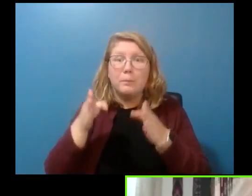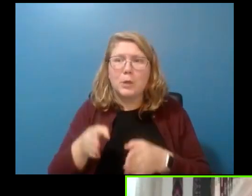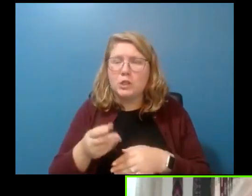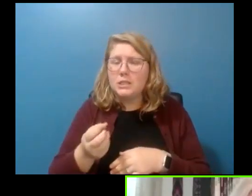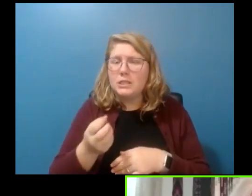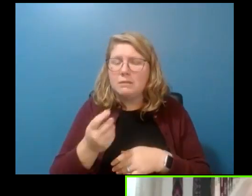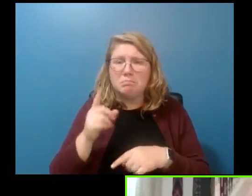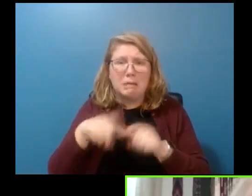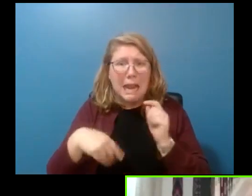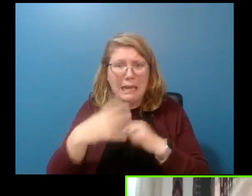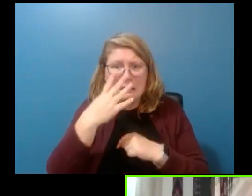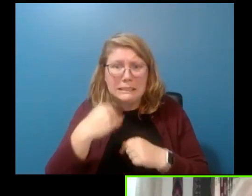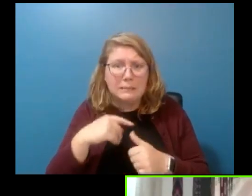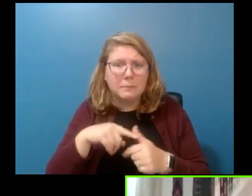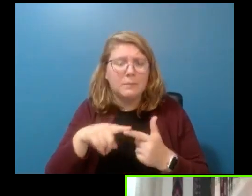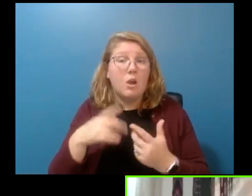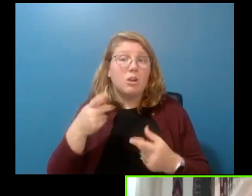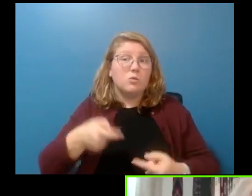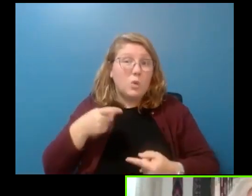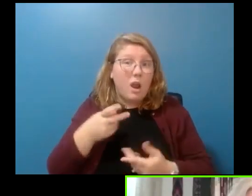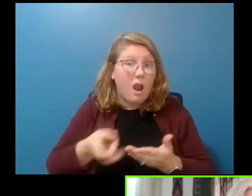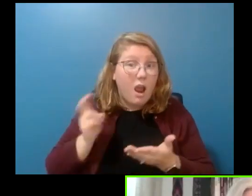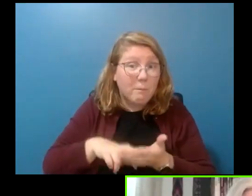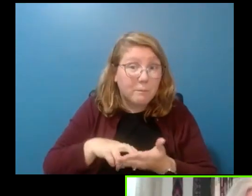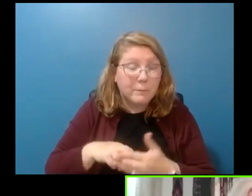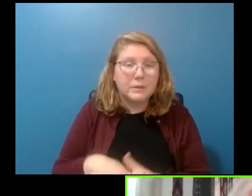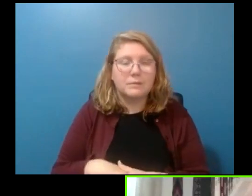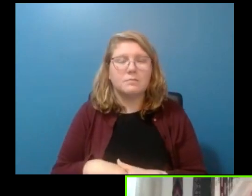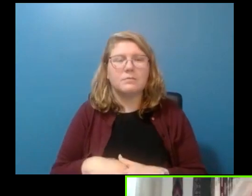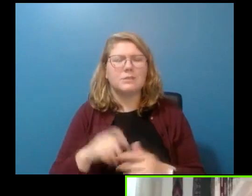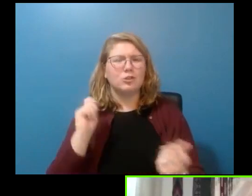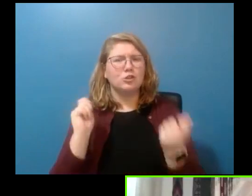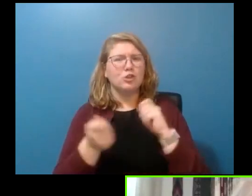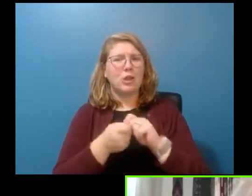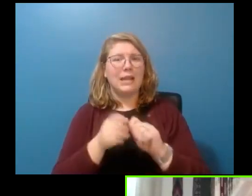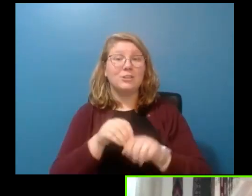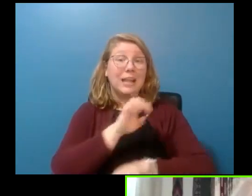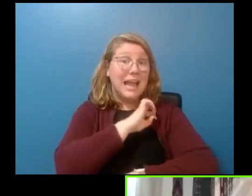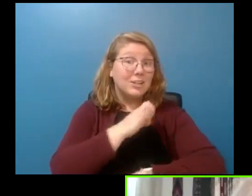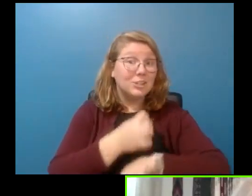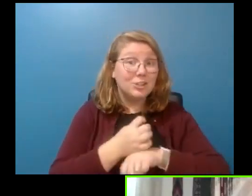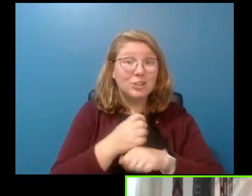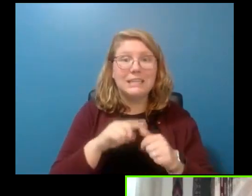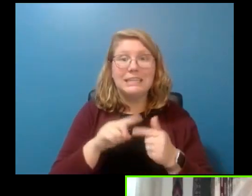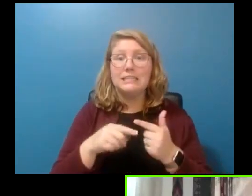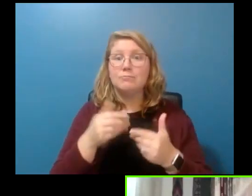When we think of mental illnessnesses some symptoms you might see is actually people